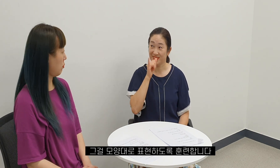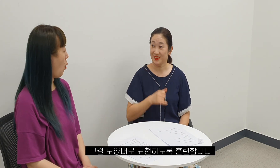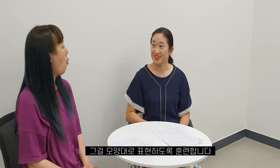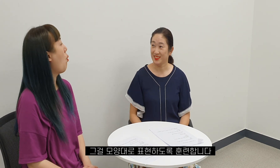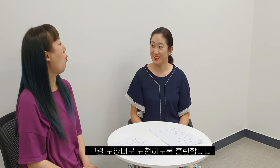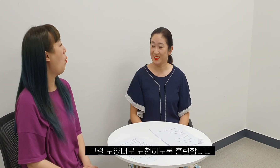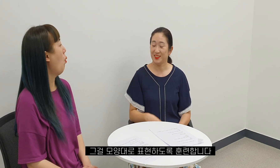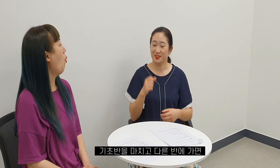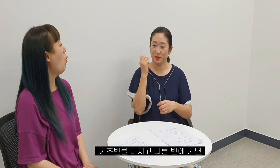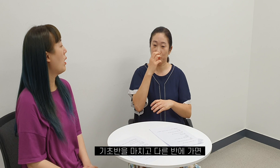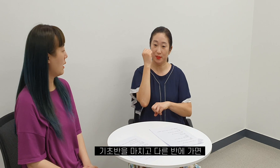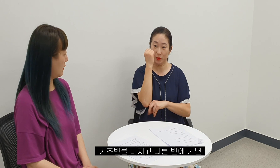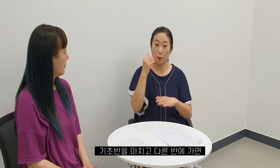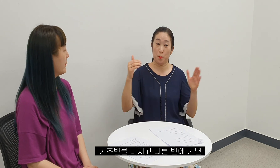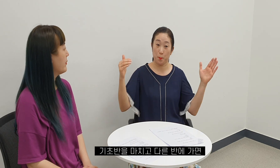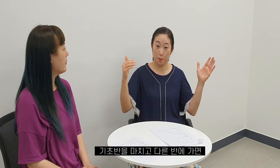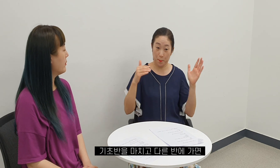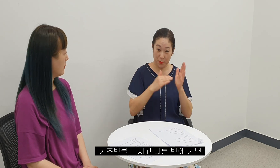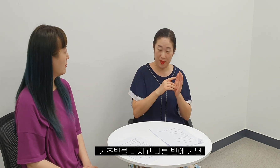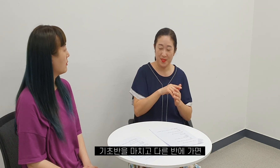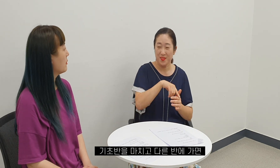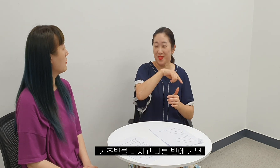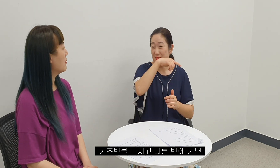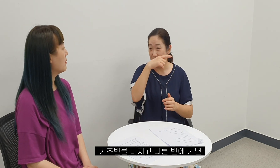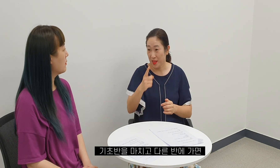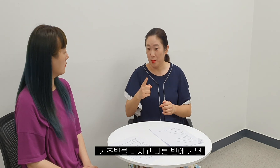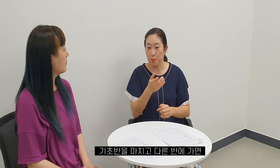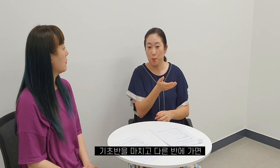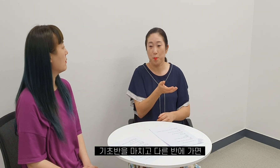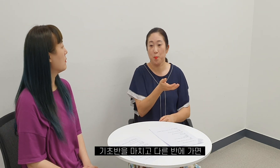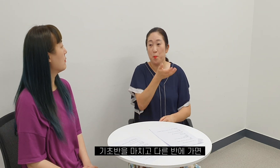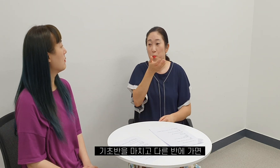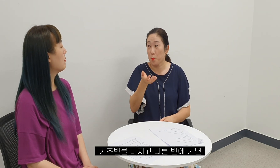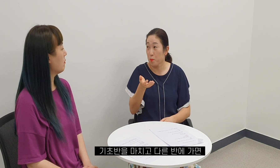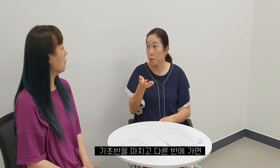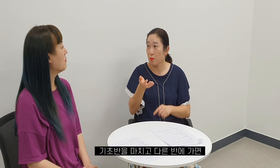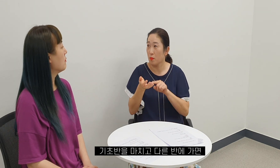There is a rule that if you go to another class after completing the basic class,